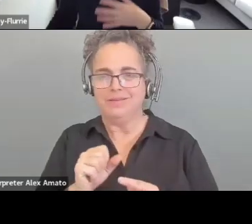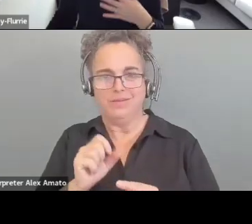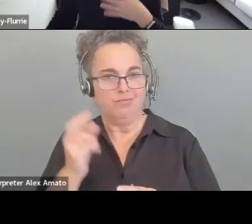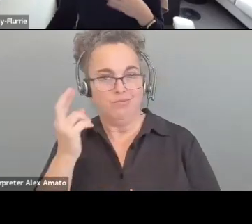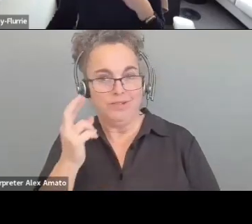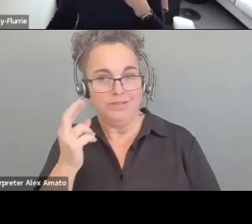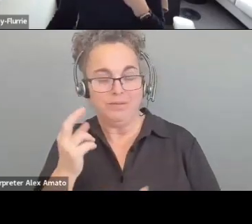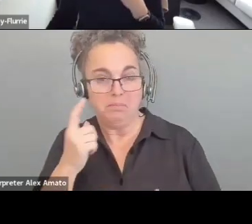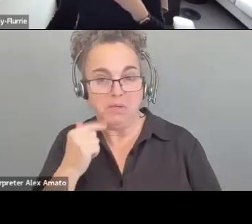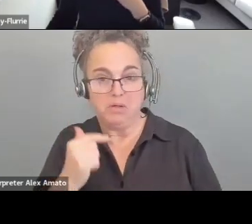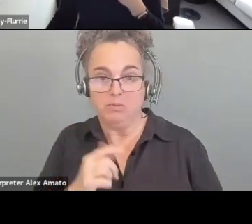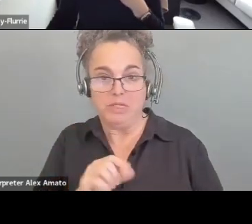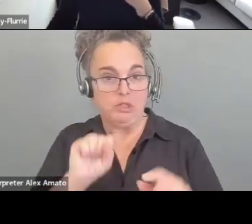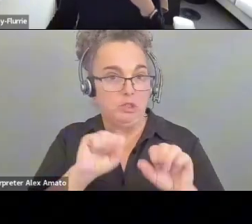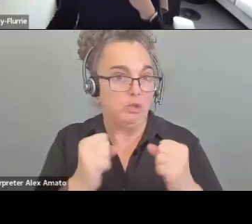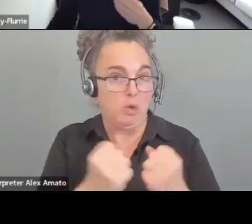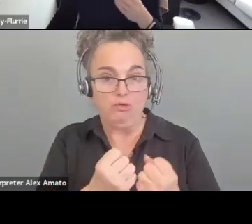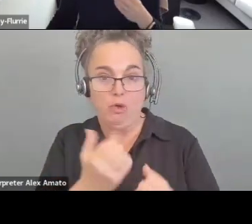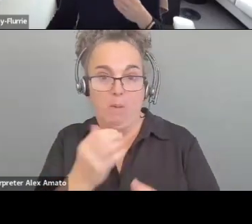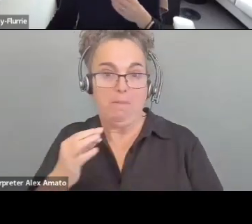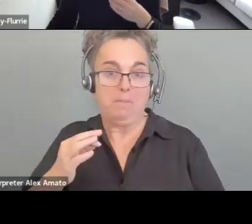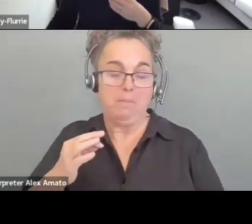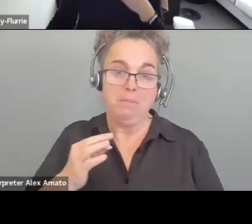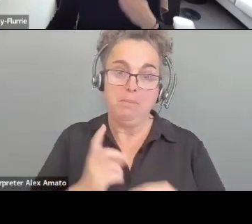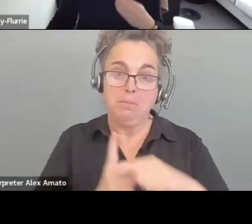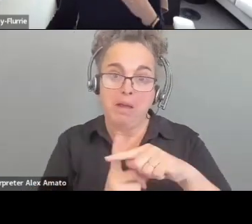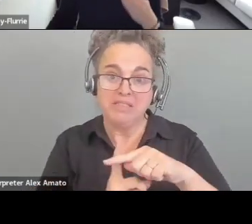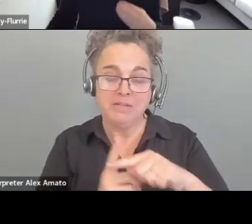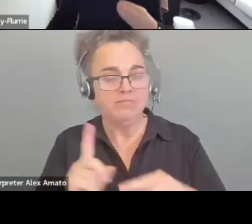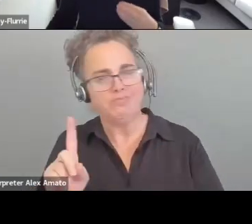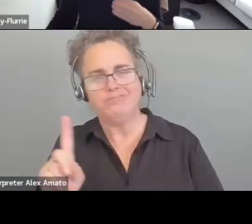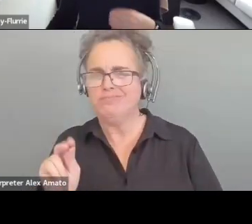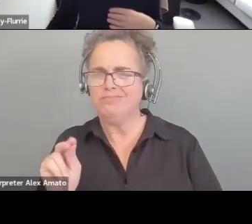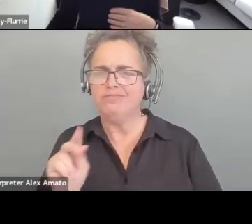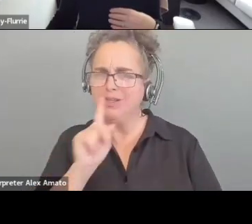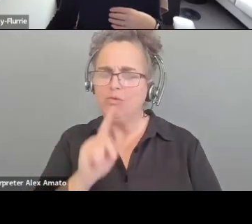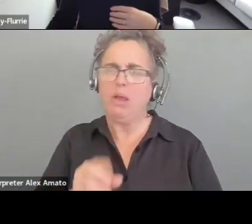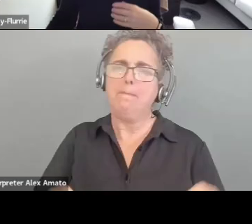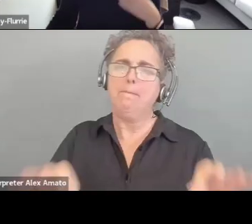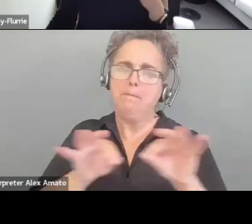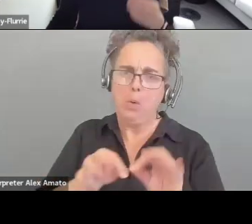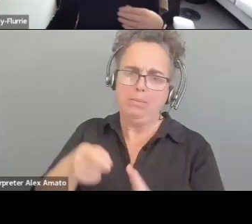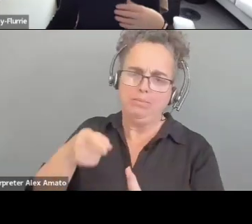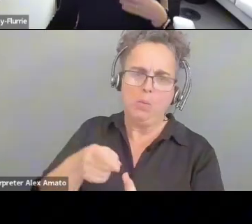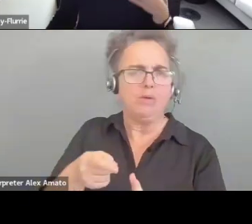It's because this is important to our bottom line. This is important to Microsoft, it's important